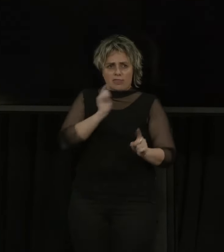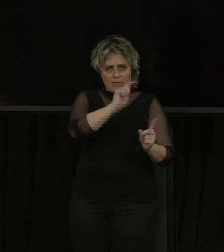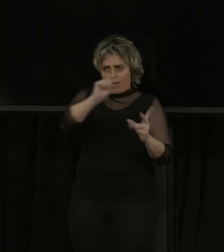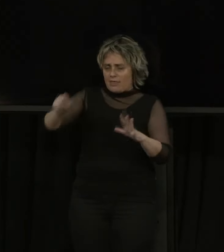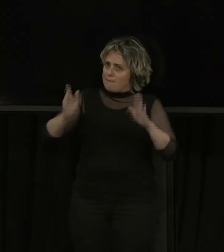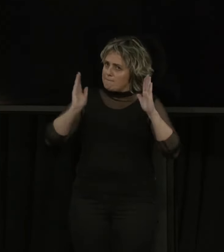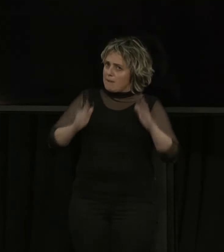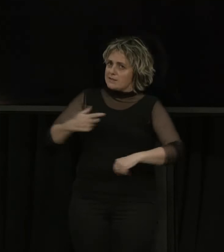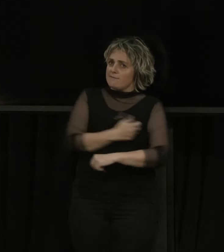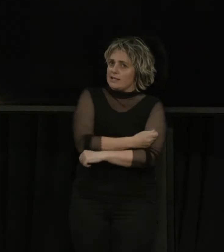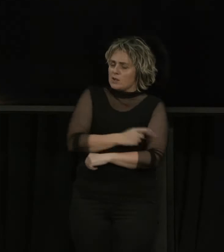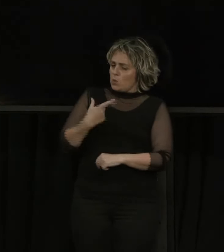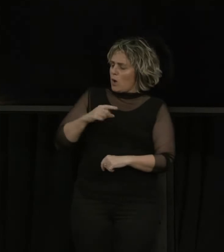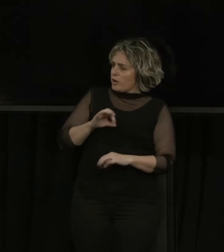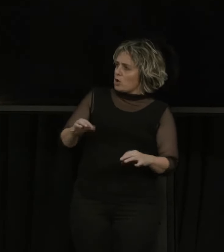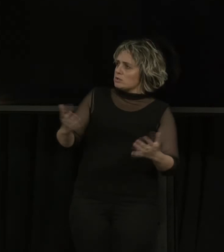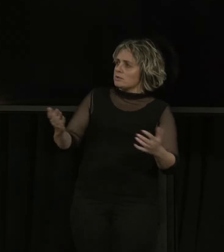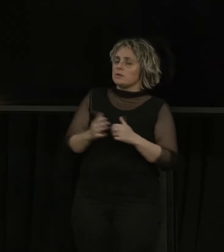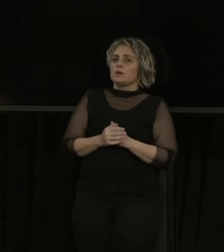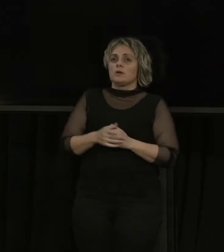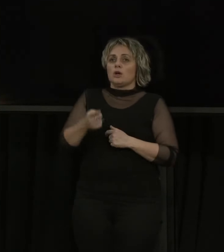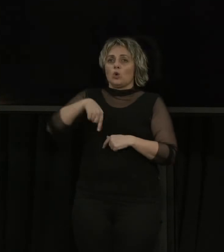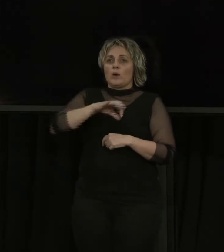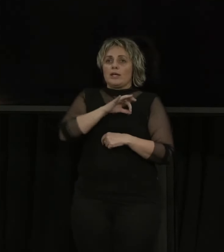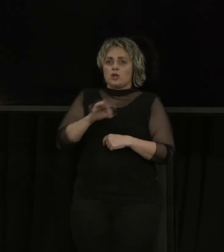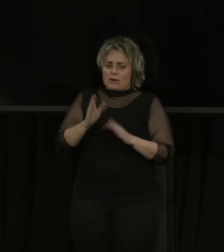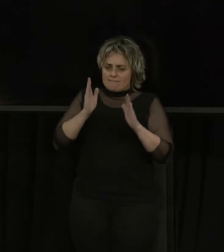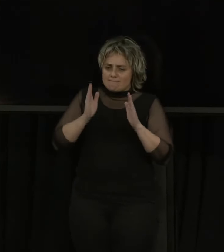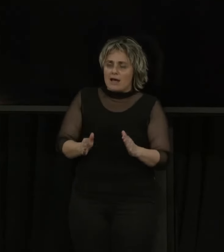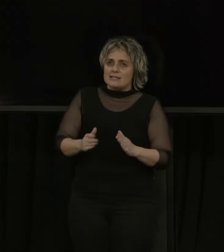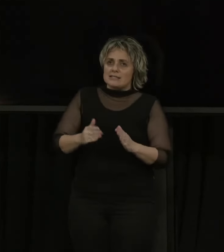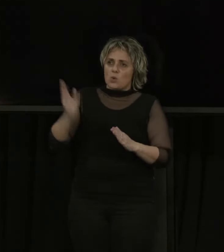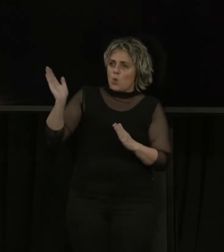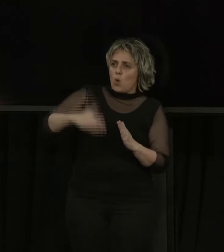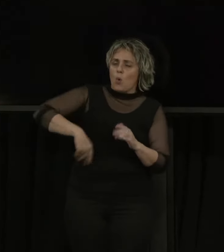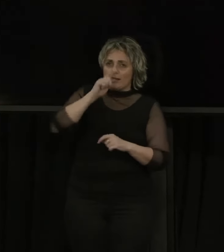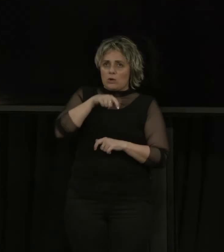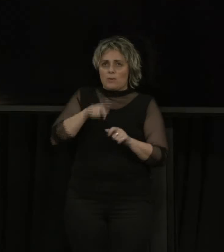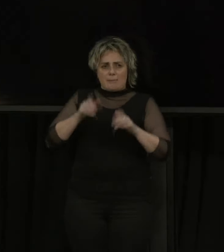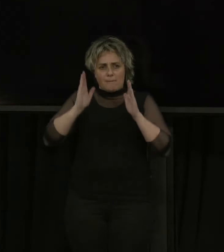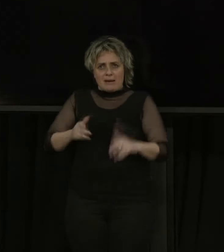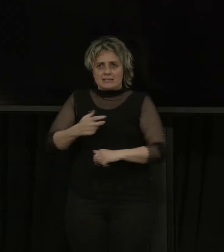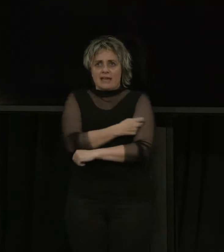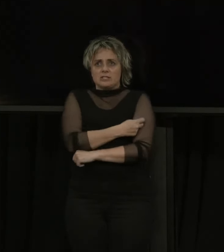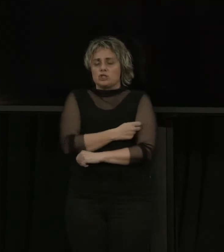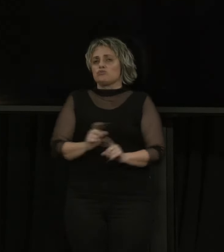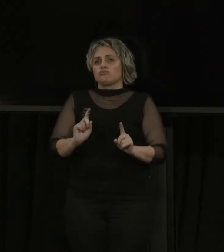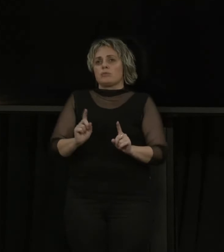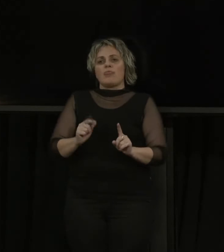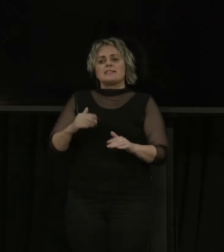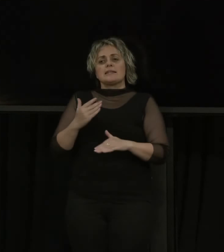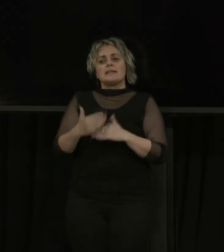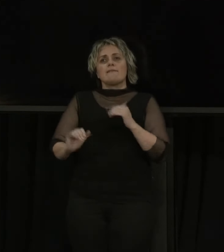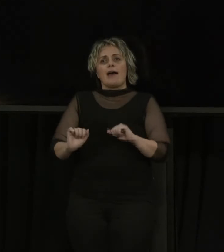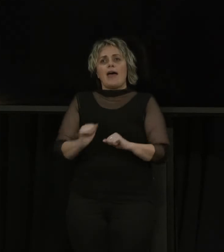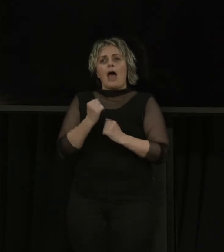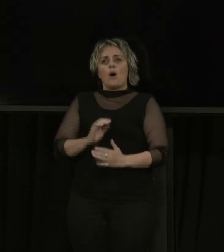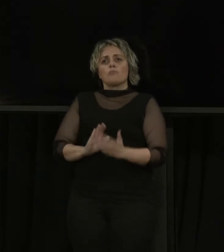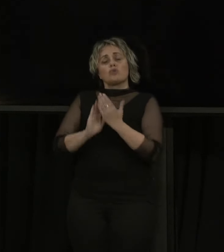With the urgency of the